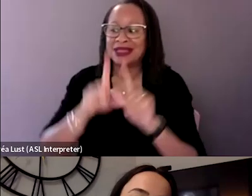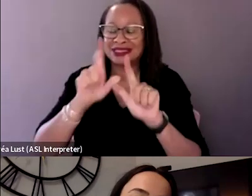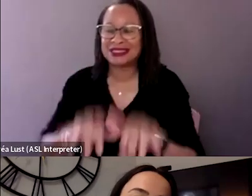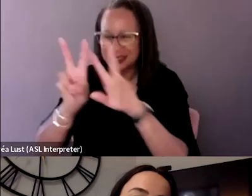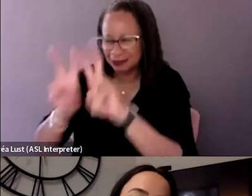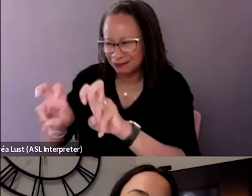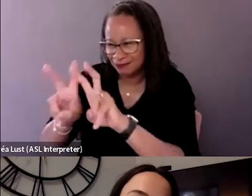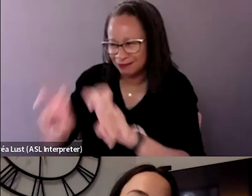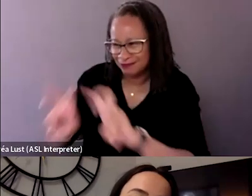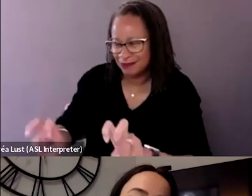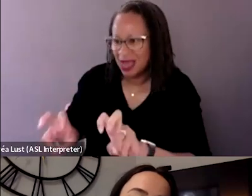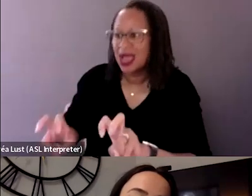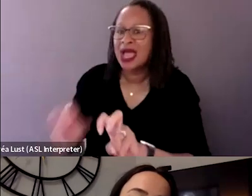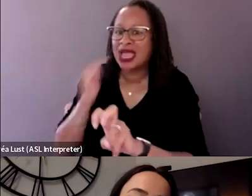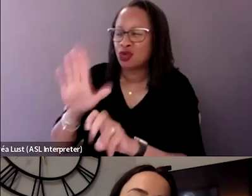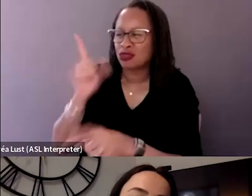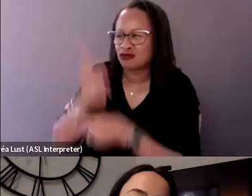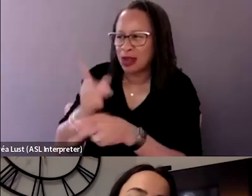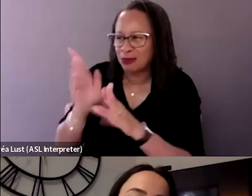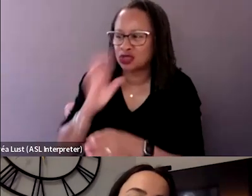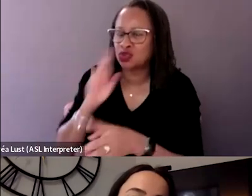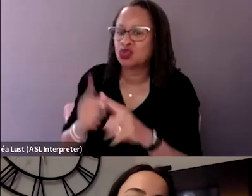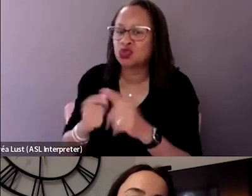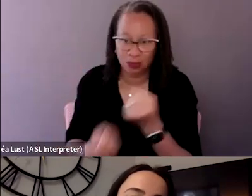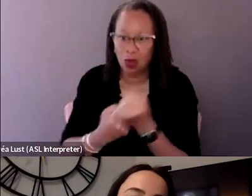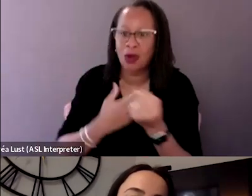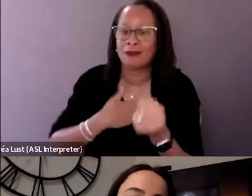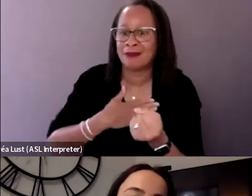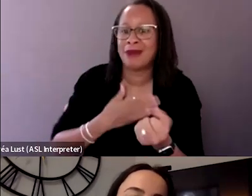that you would put on it about whether they're the right people from an, you know, perhaps an ethical standpoint.